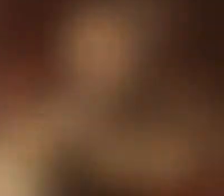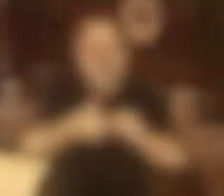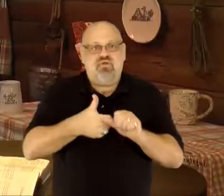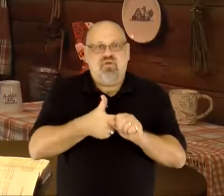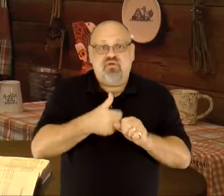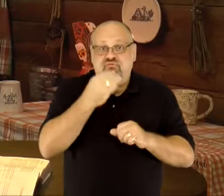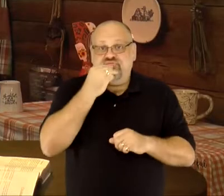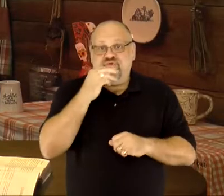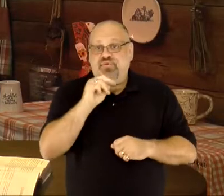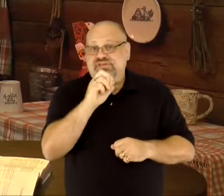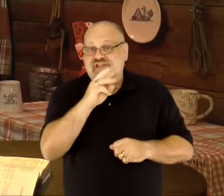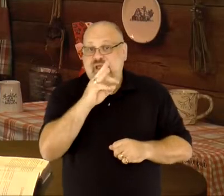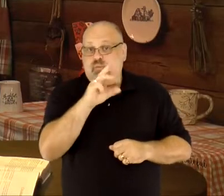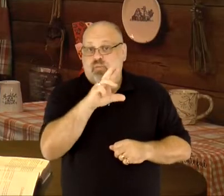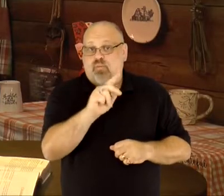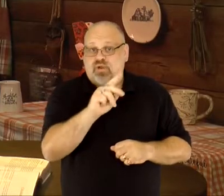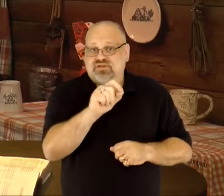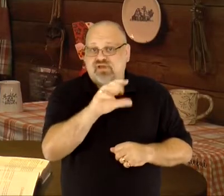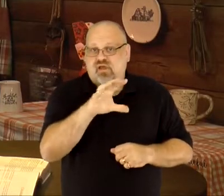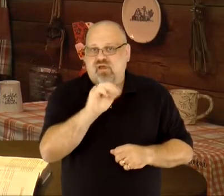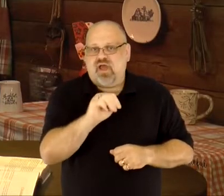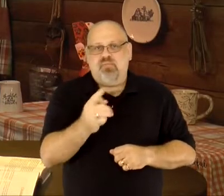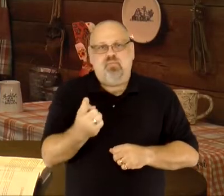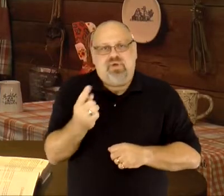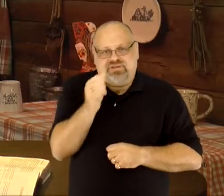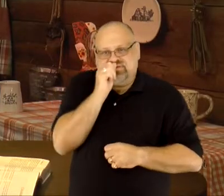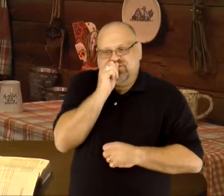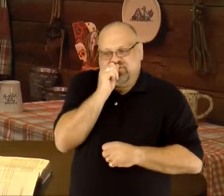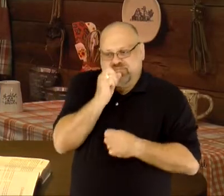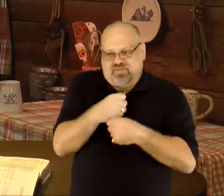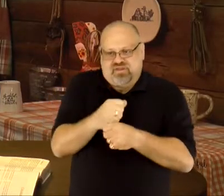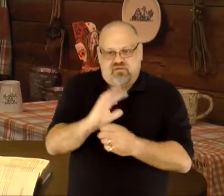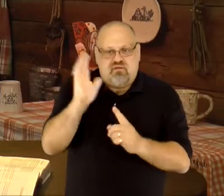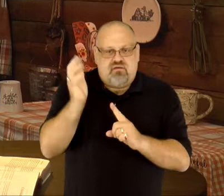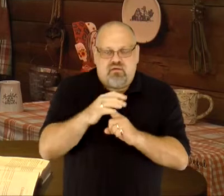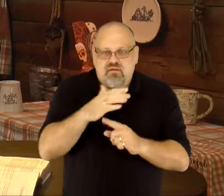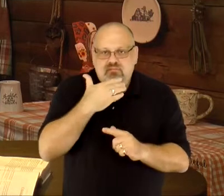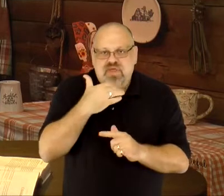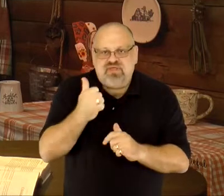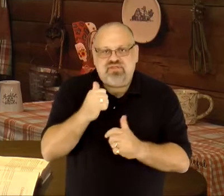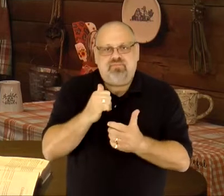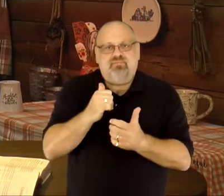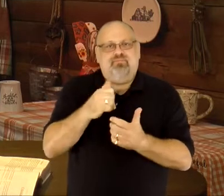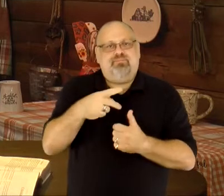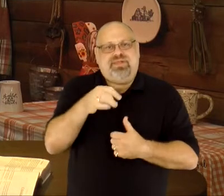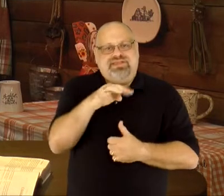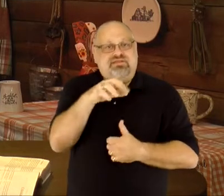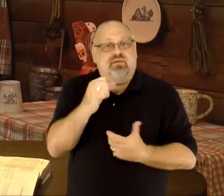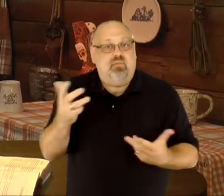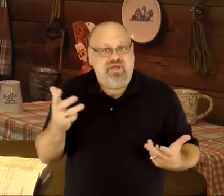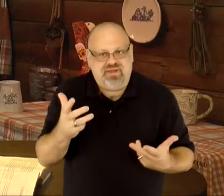According to foodnetwork.com, one of the secrets to making the absolute best pizza,